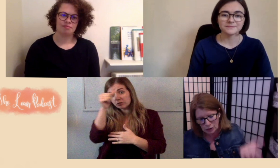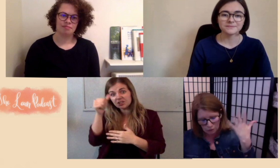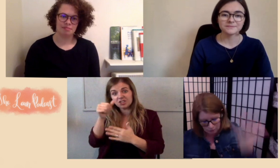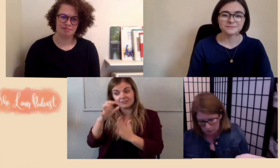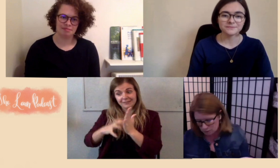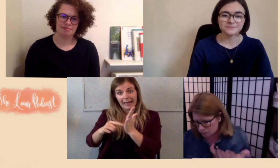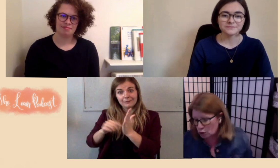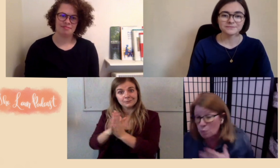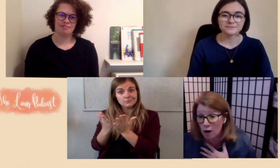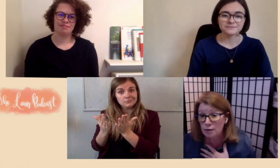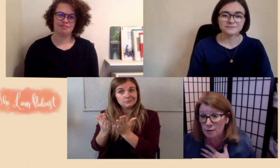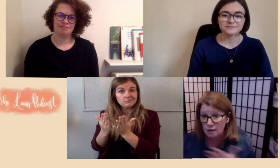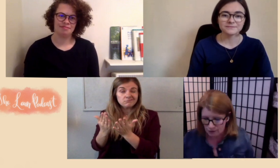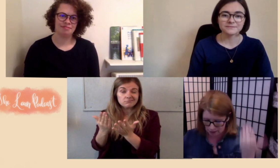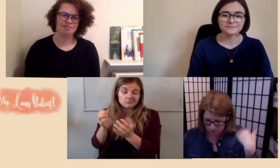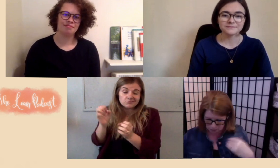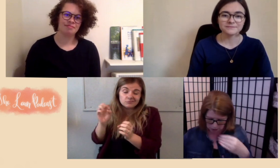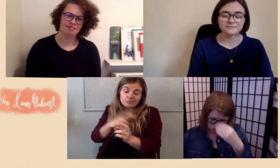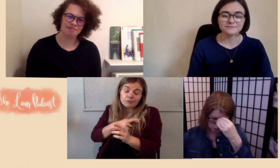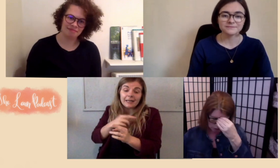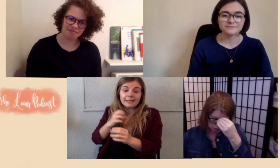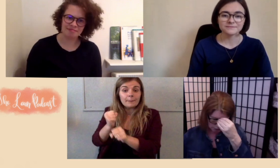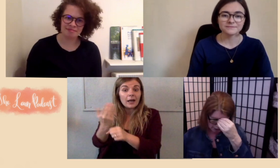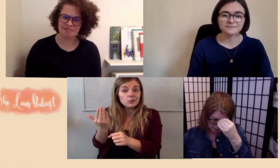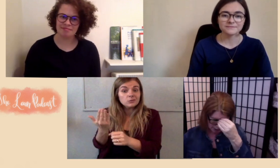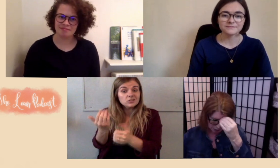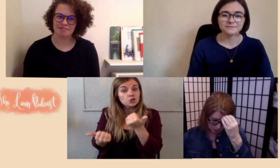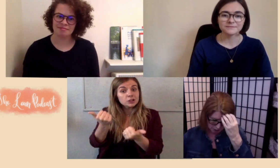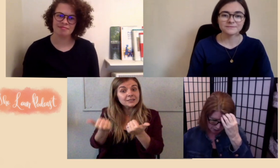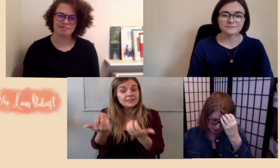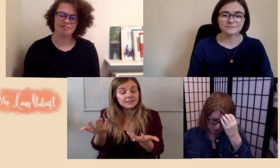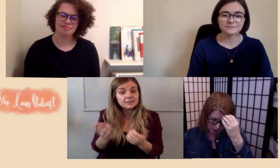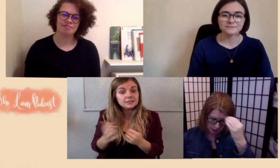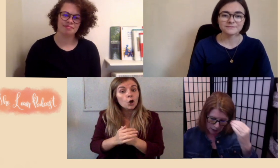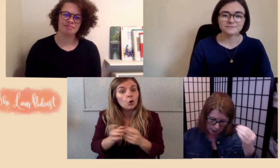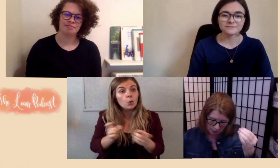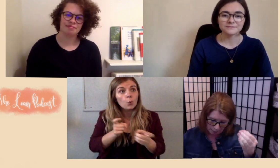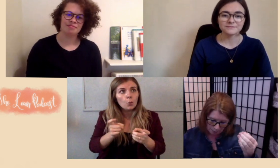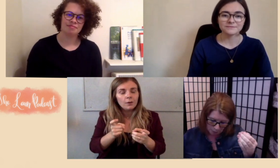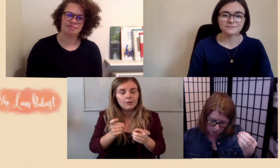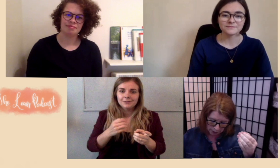but I think that, when I think of an example of adapting, I mean, I think about,